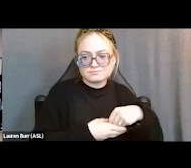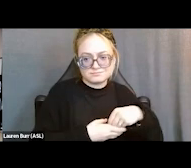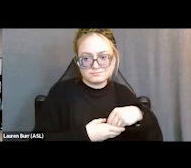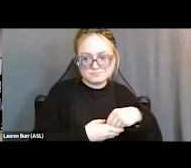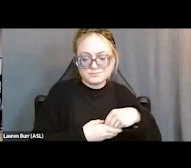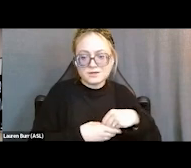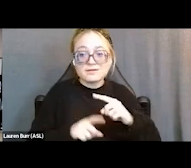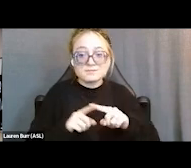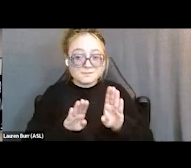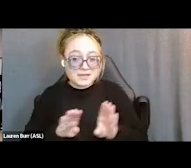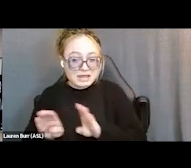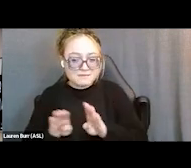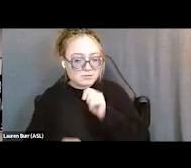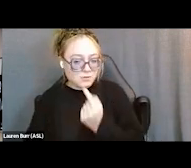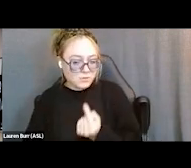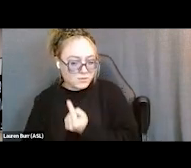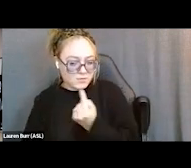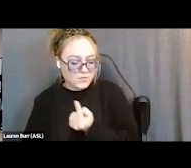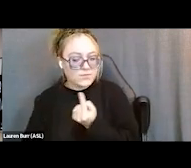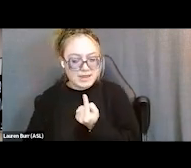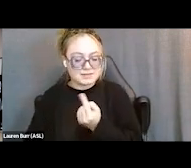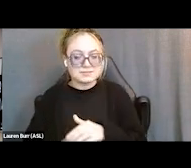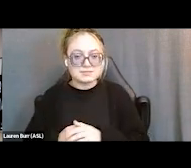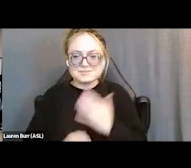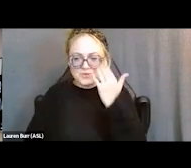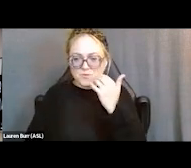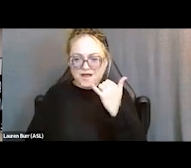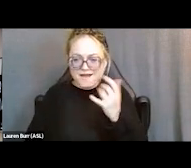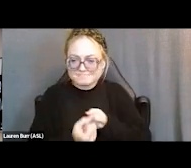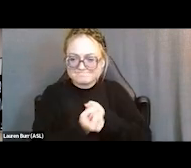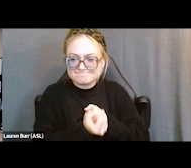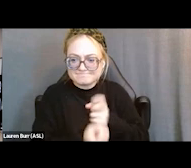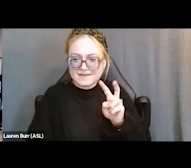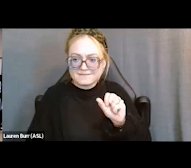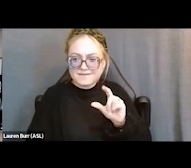Why validate? There's no easier way to ease somebody else, right?